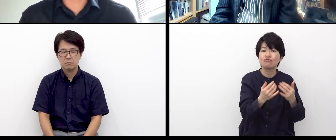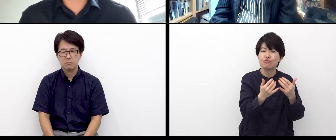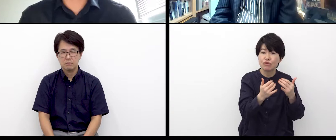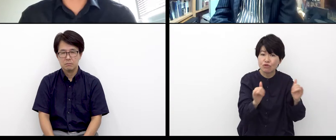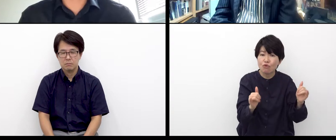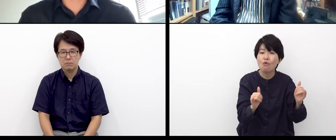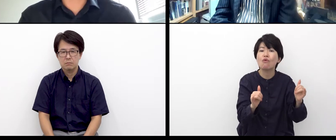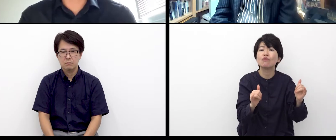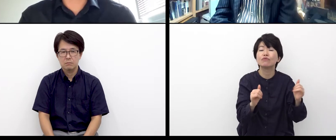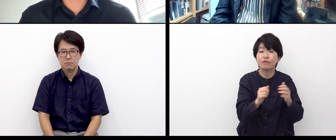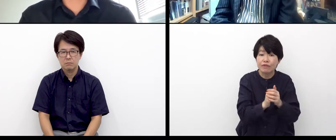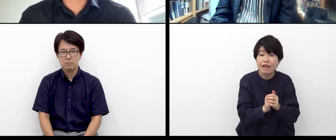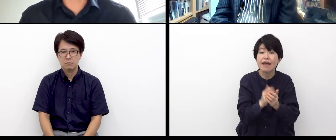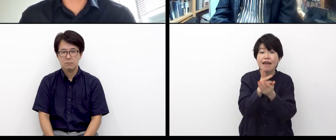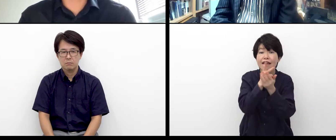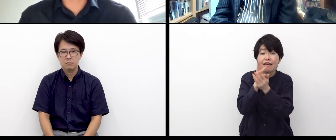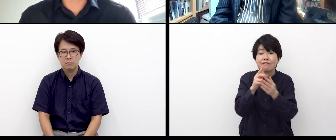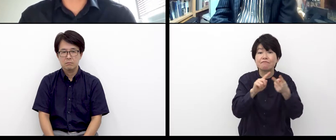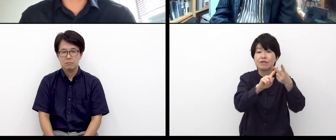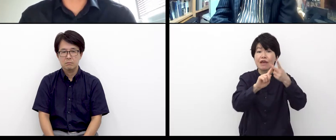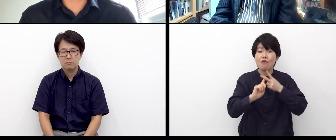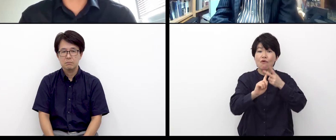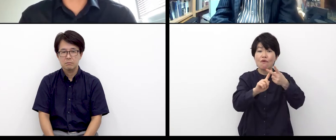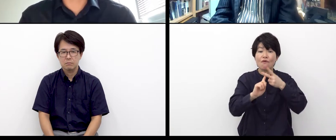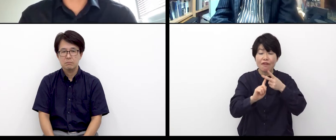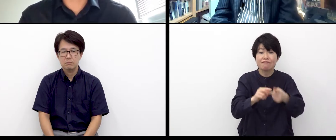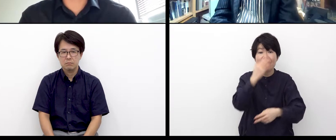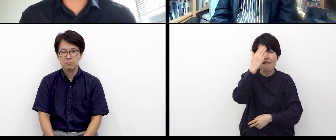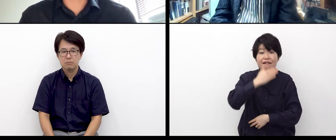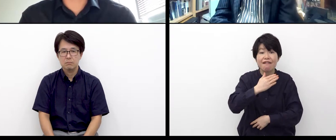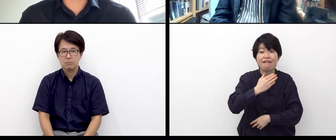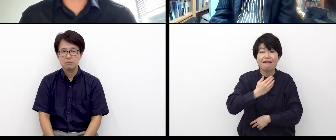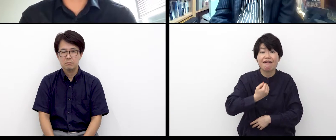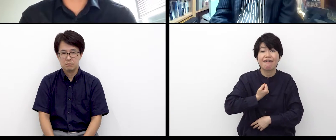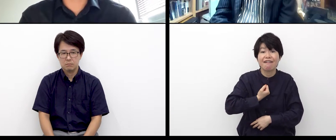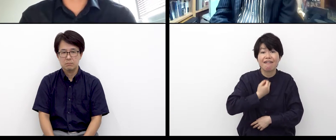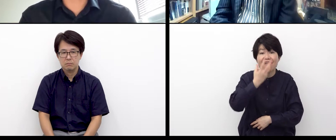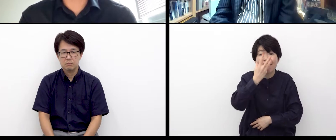in video letter exchanges or such a communication